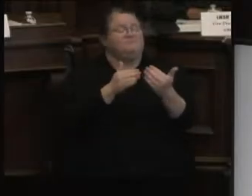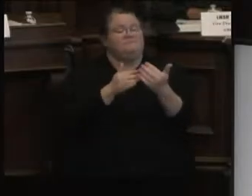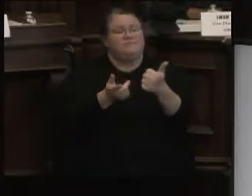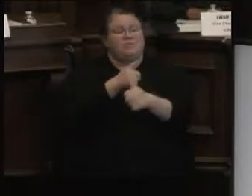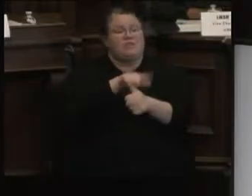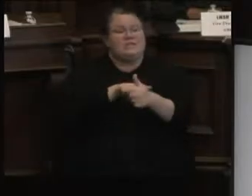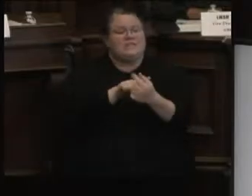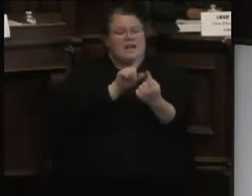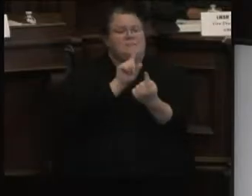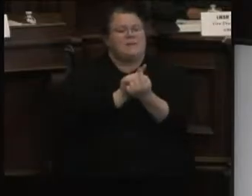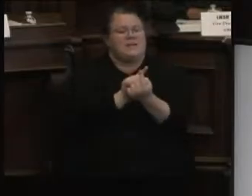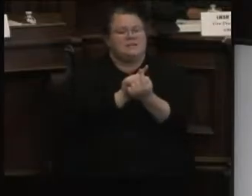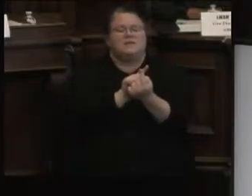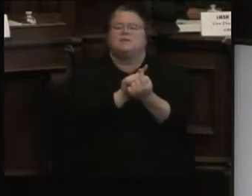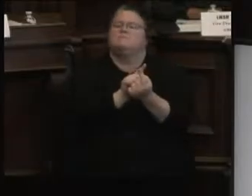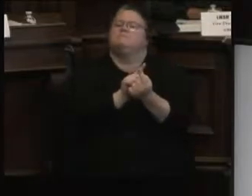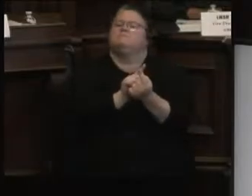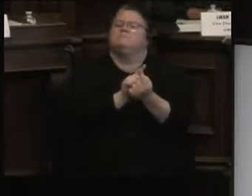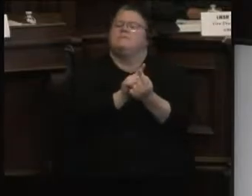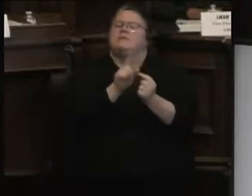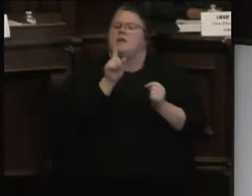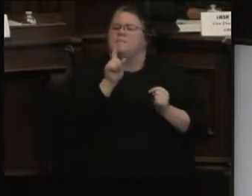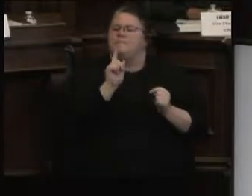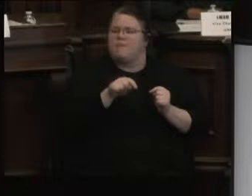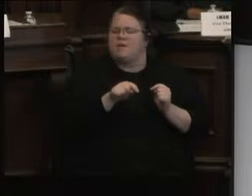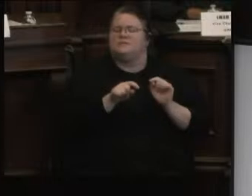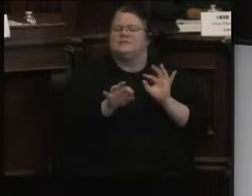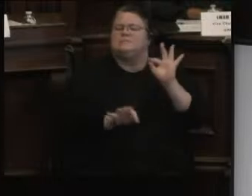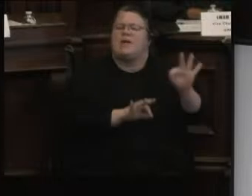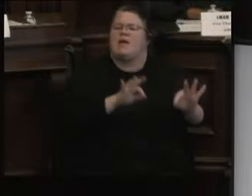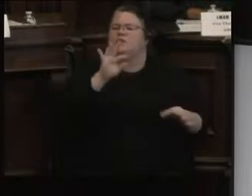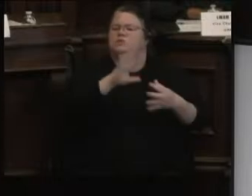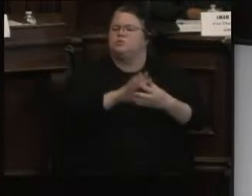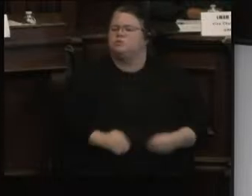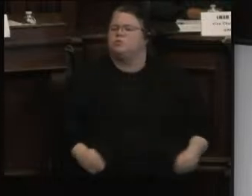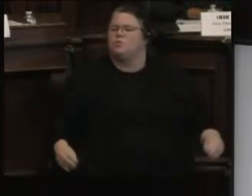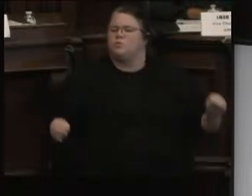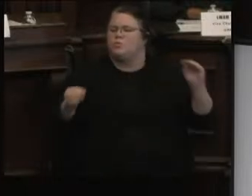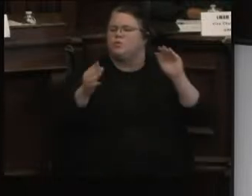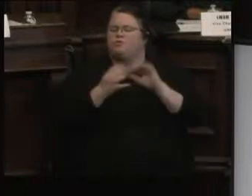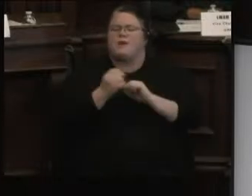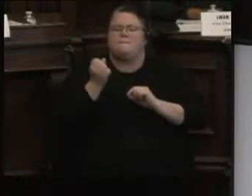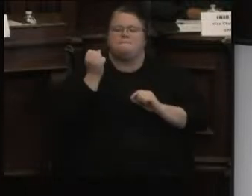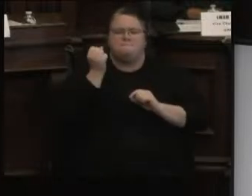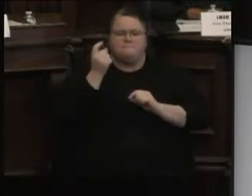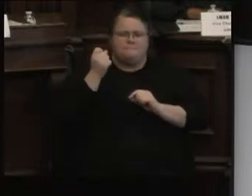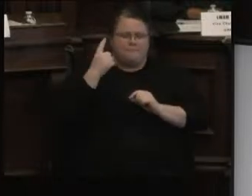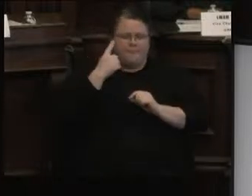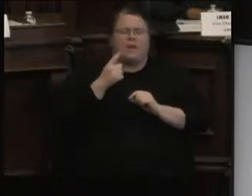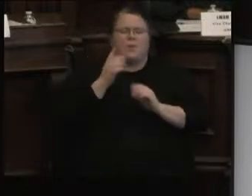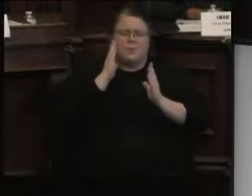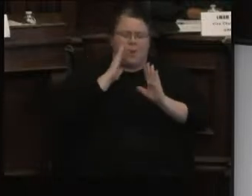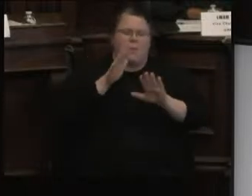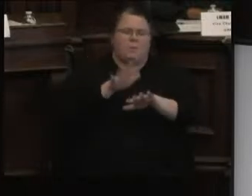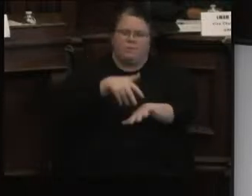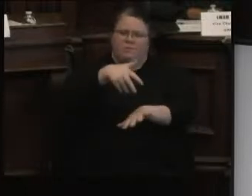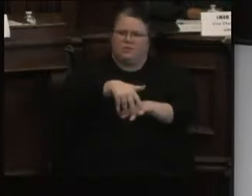There are some cultures that when you meet them, they have